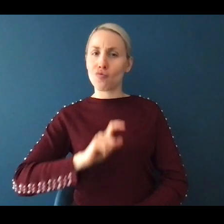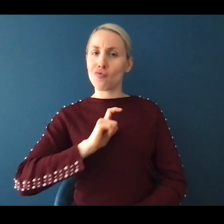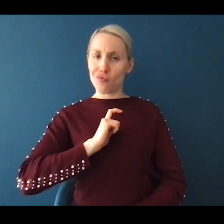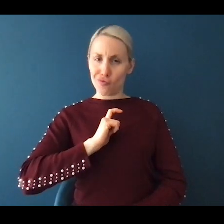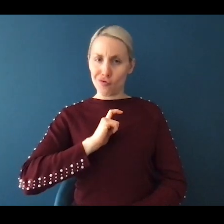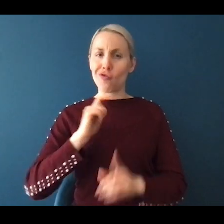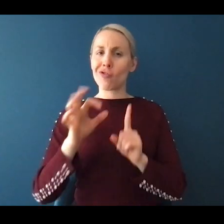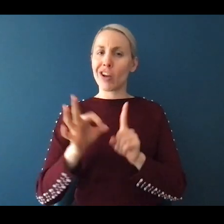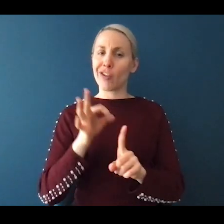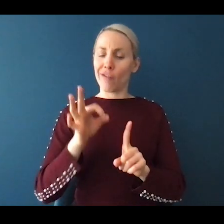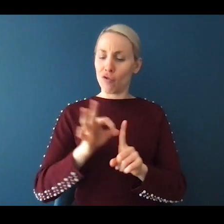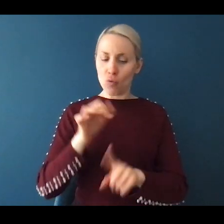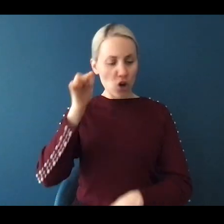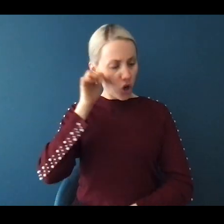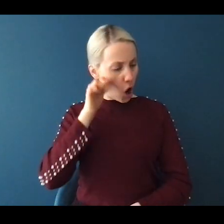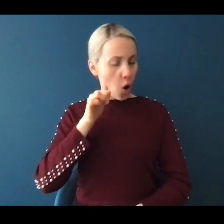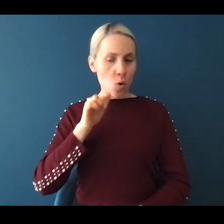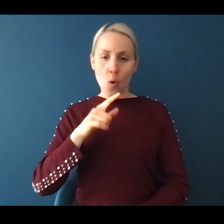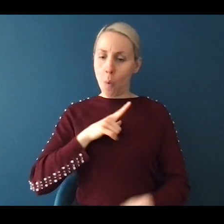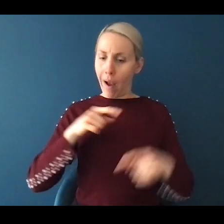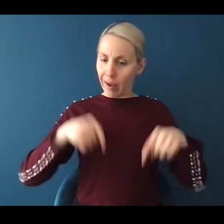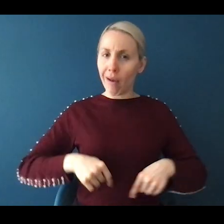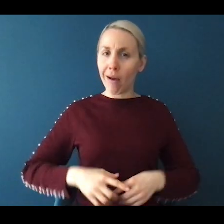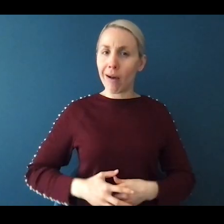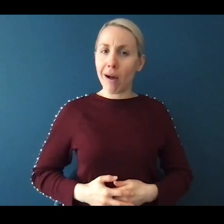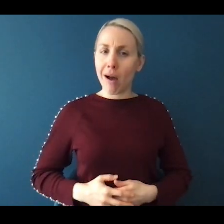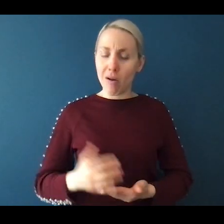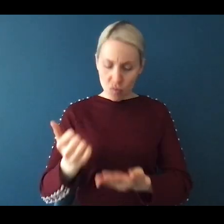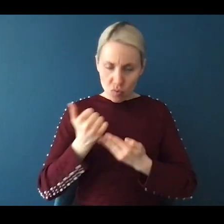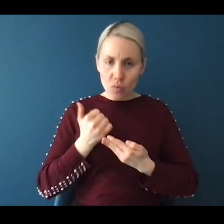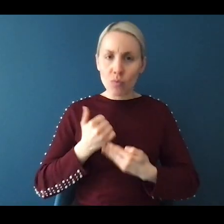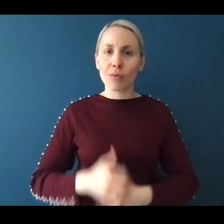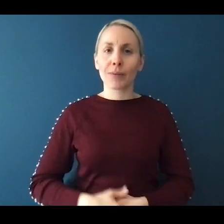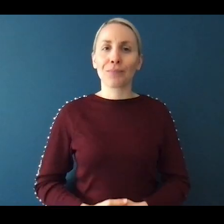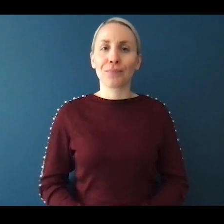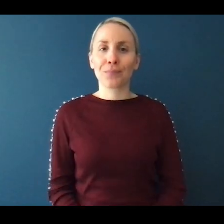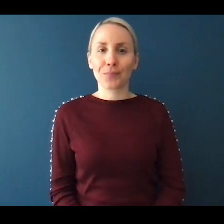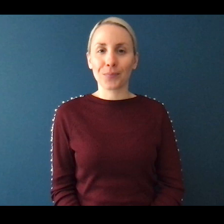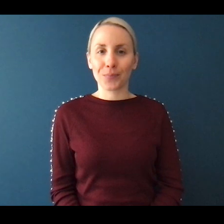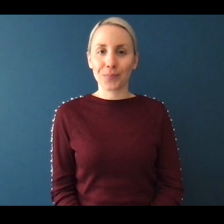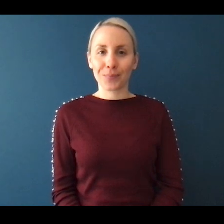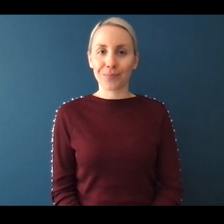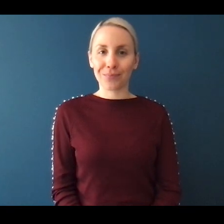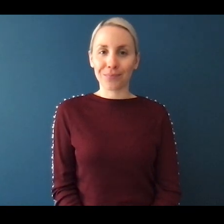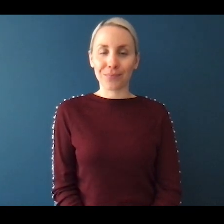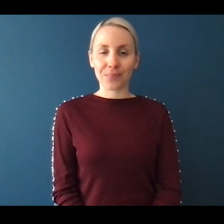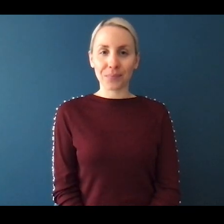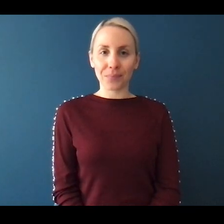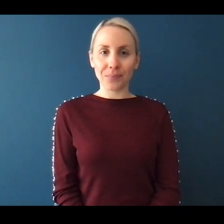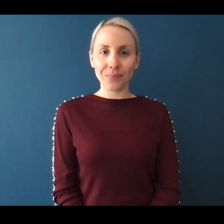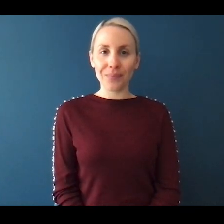when you get to the interview of knowing why you're there I think it helps a lot. I think